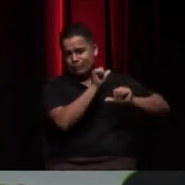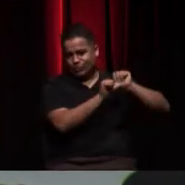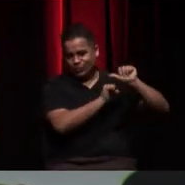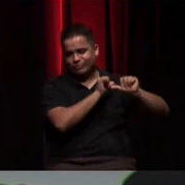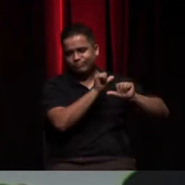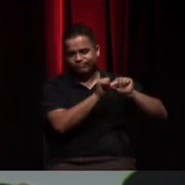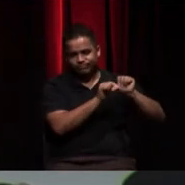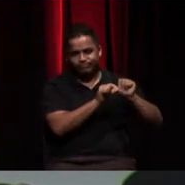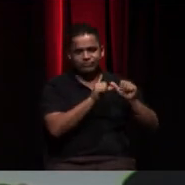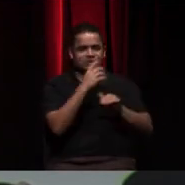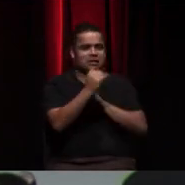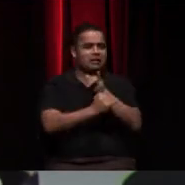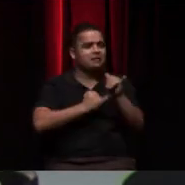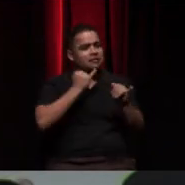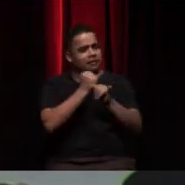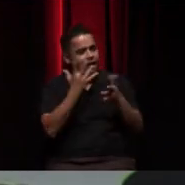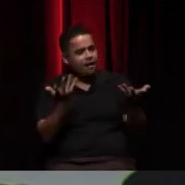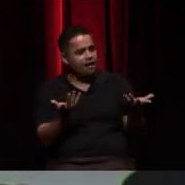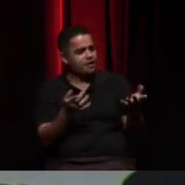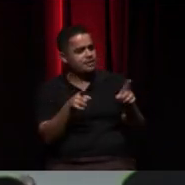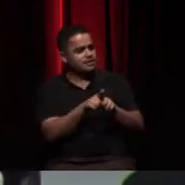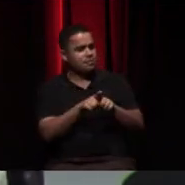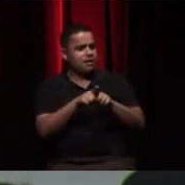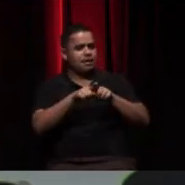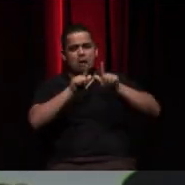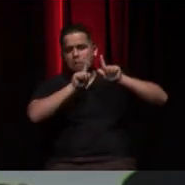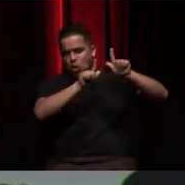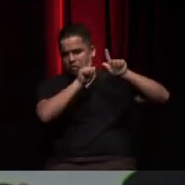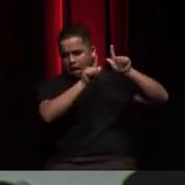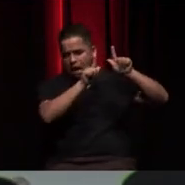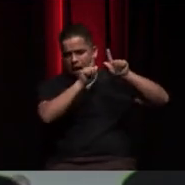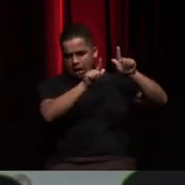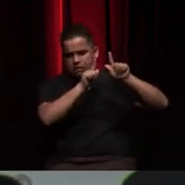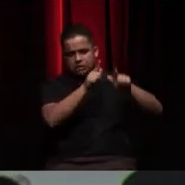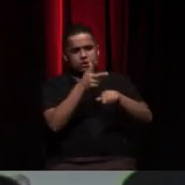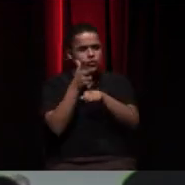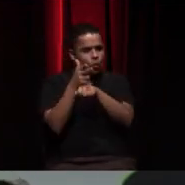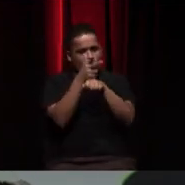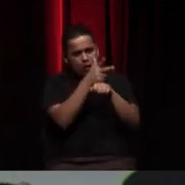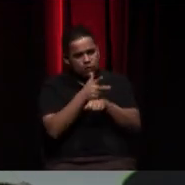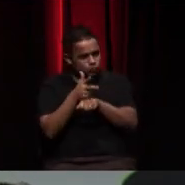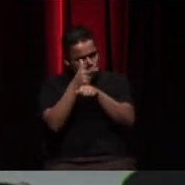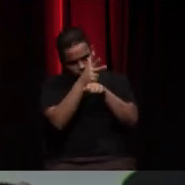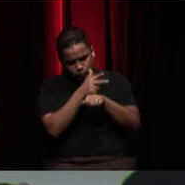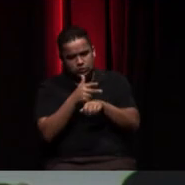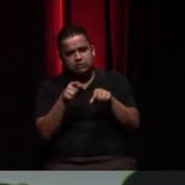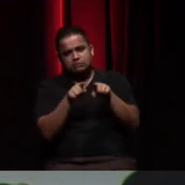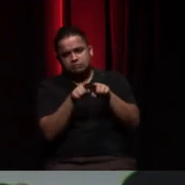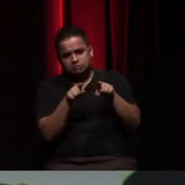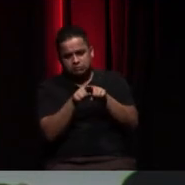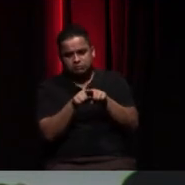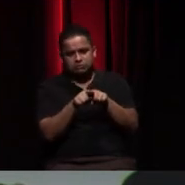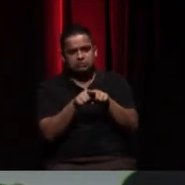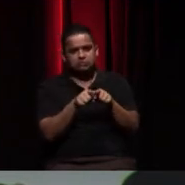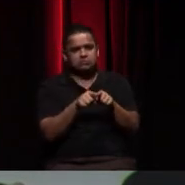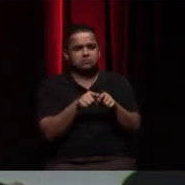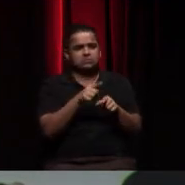due to the internet, the covering of protests, and what people call “mediabookism”.